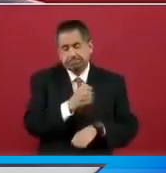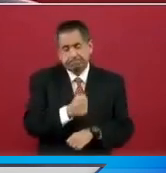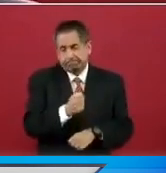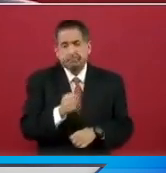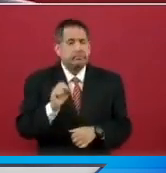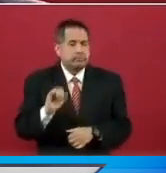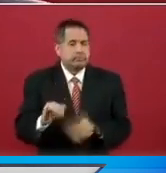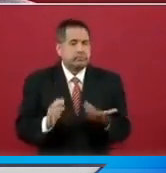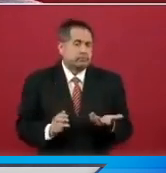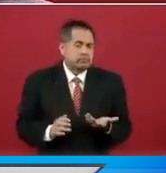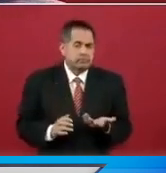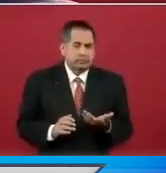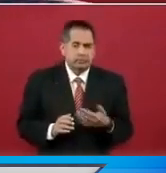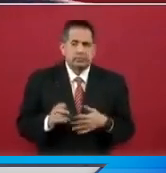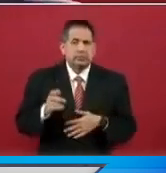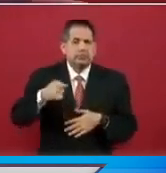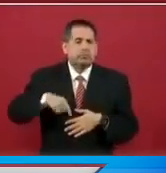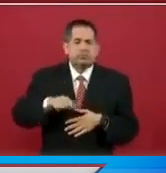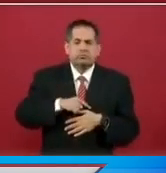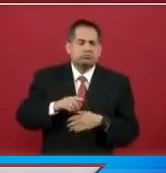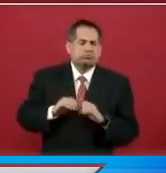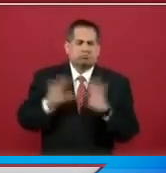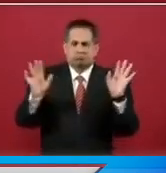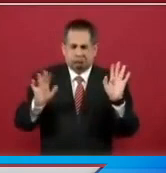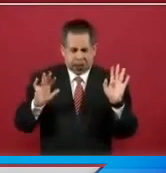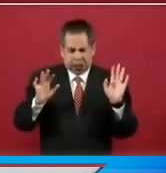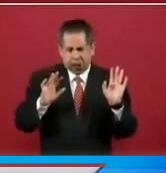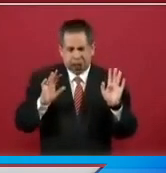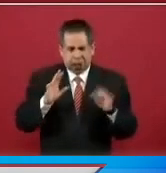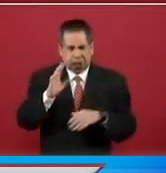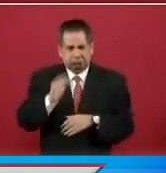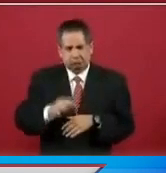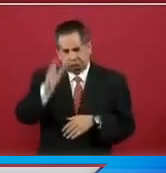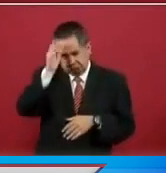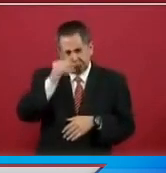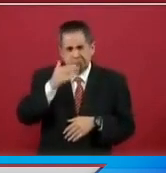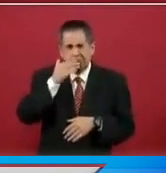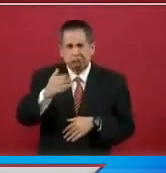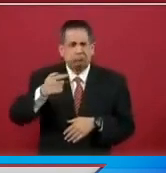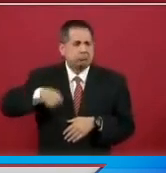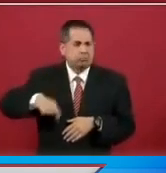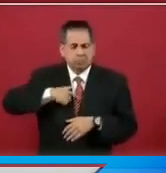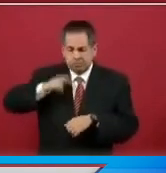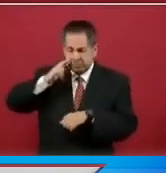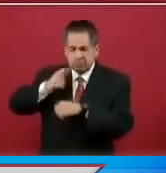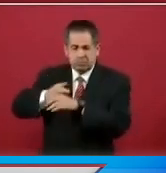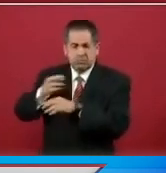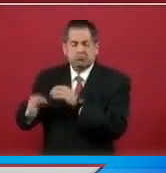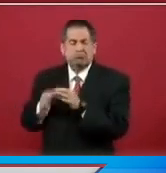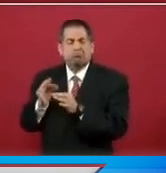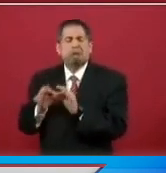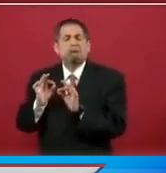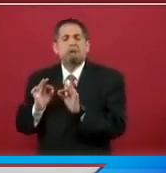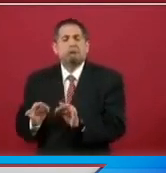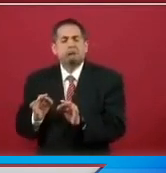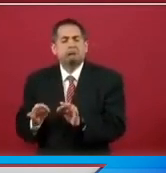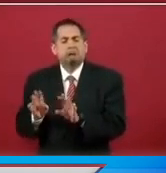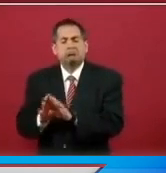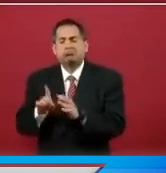the consultation will be carried out and the decision will be respected from the survey this weekend The consultations are an essential part of the fourth transformation